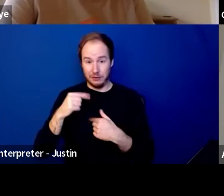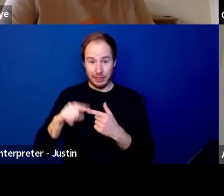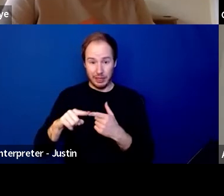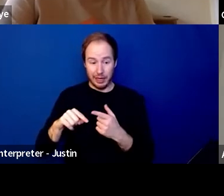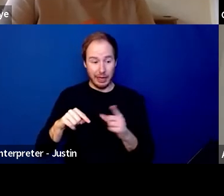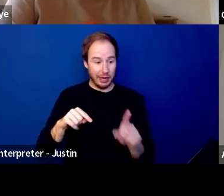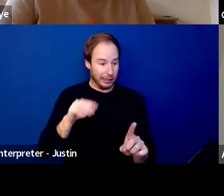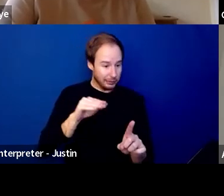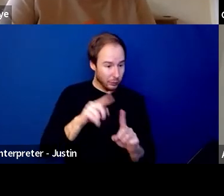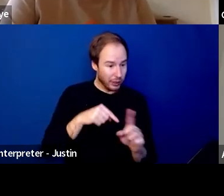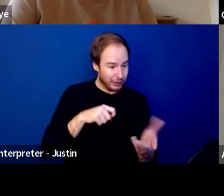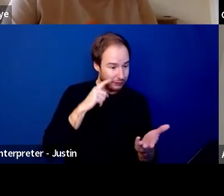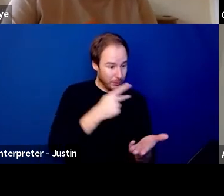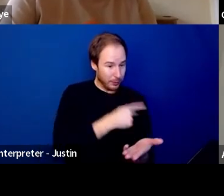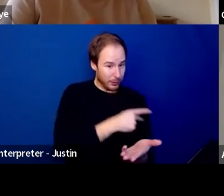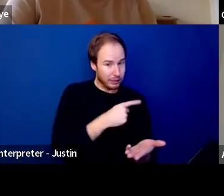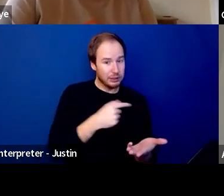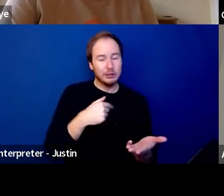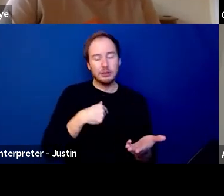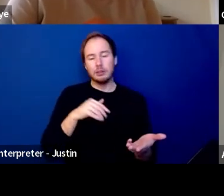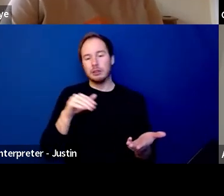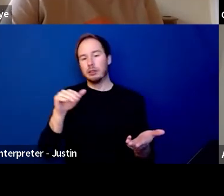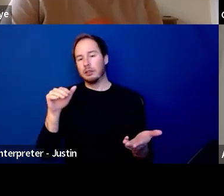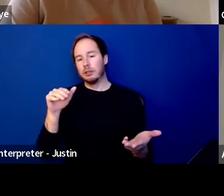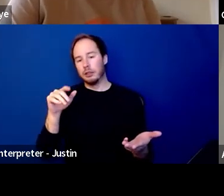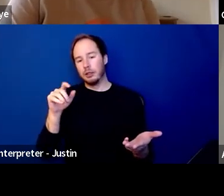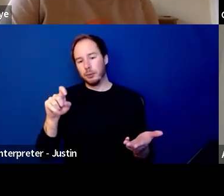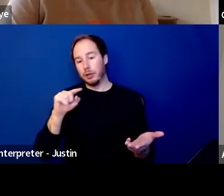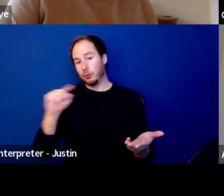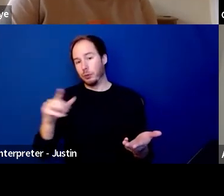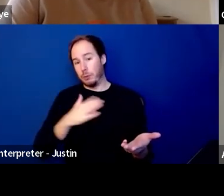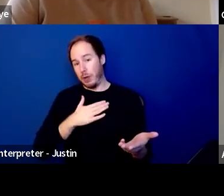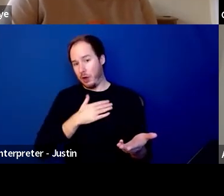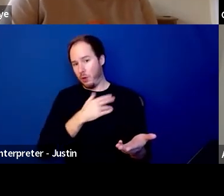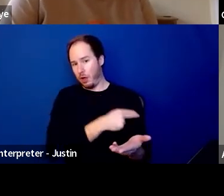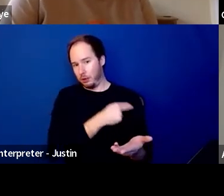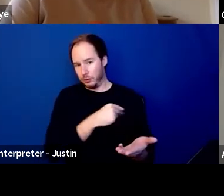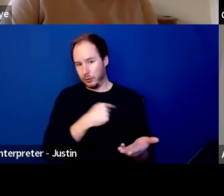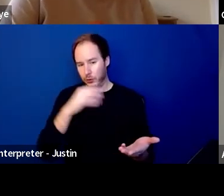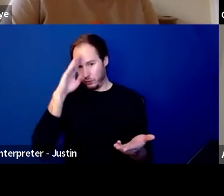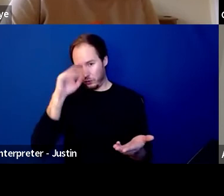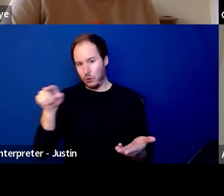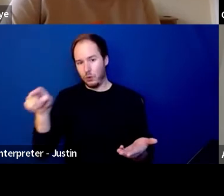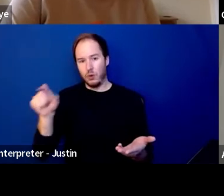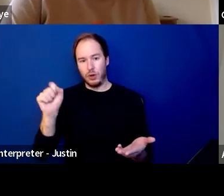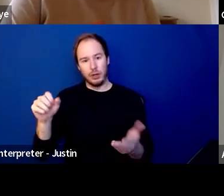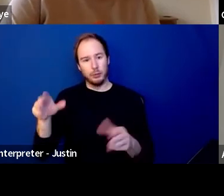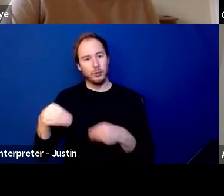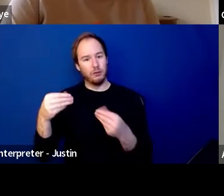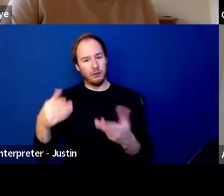I have to end up admitting to my own hospital where I know I can provide the best care for them.